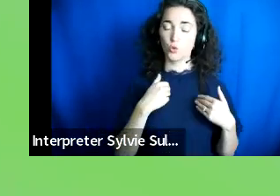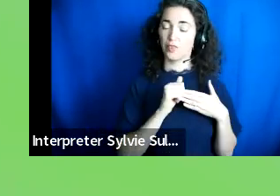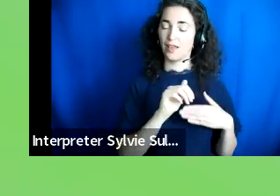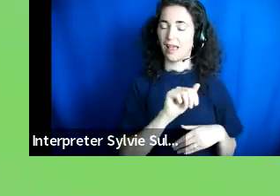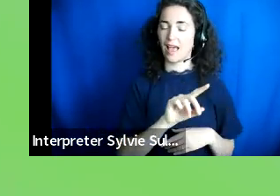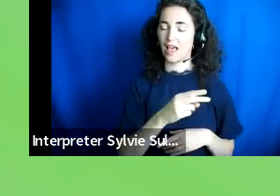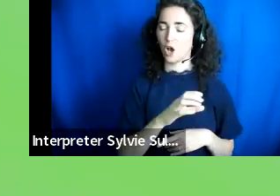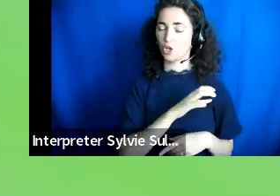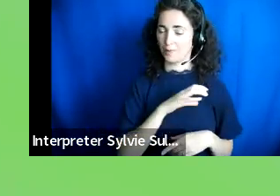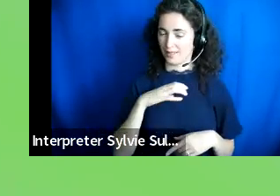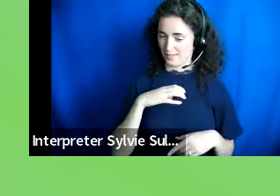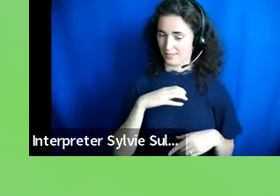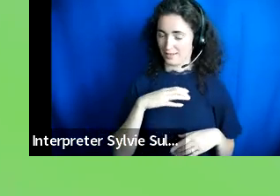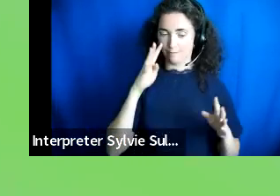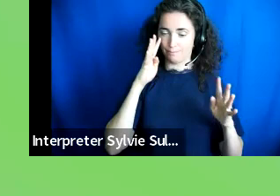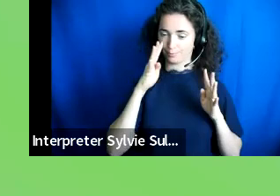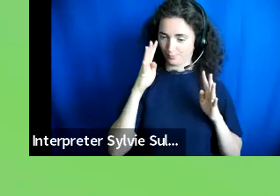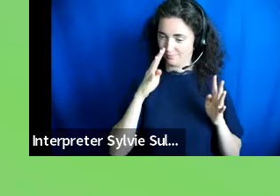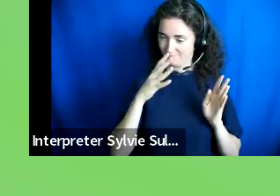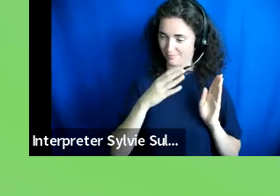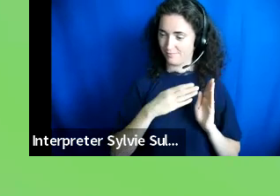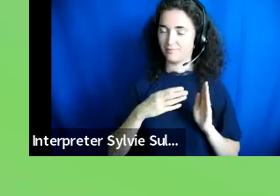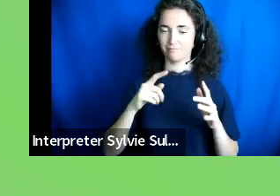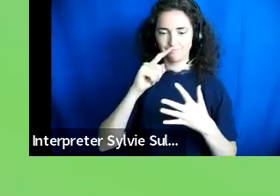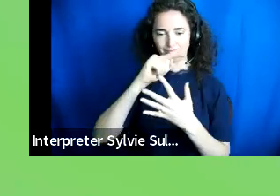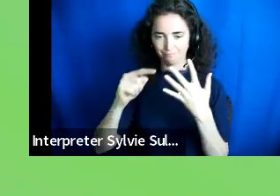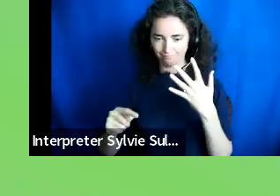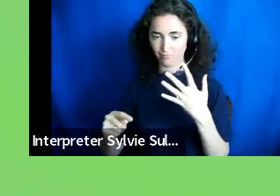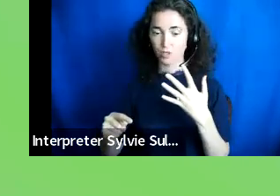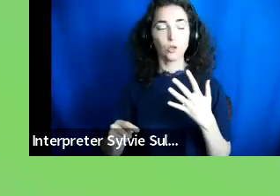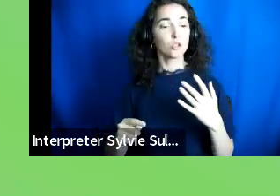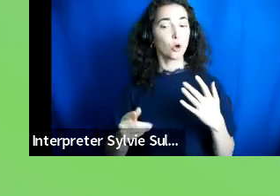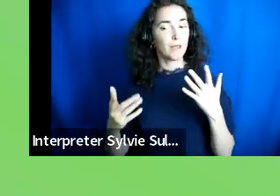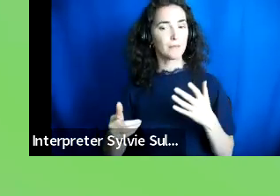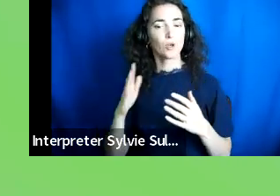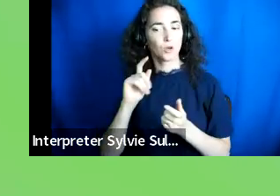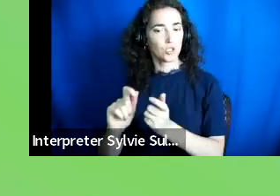So these things are, you know, something to change. But at this time this is what we have right now.